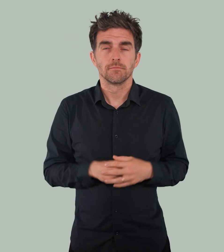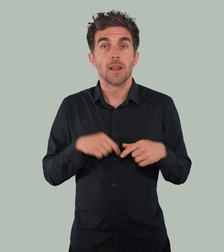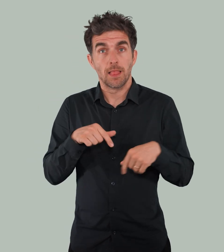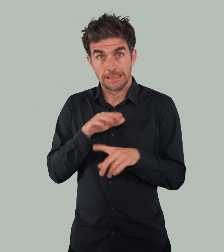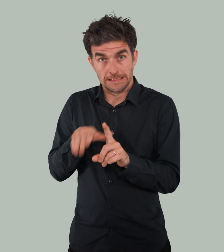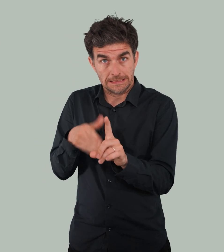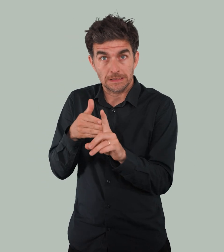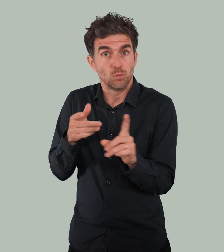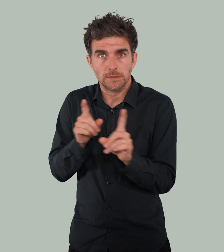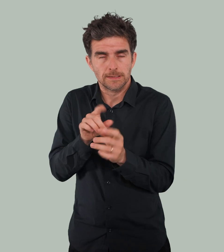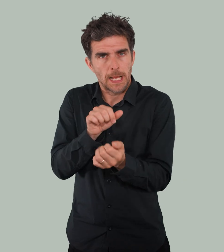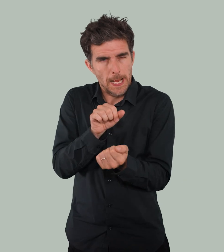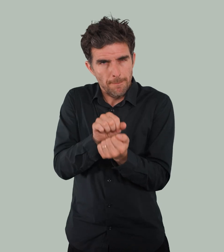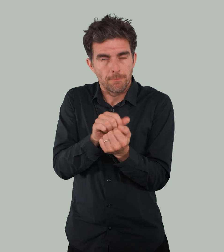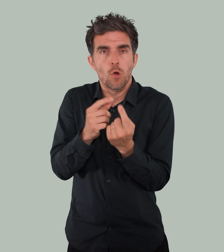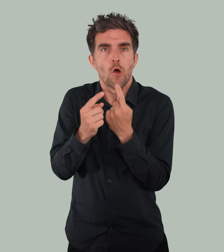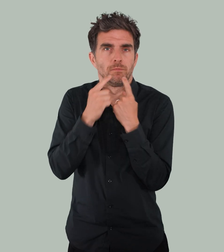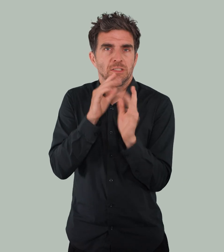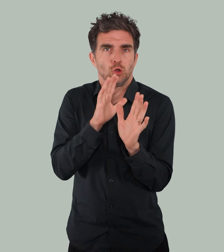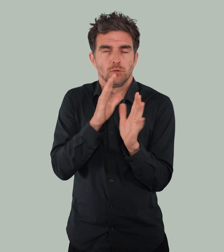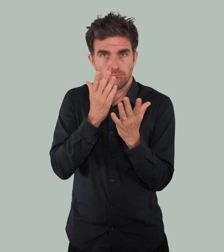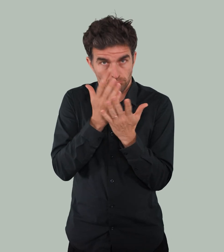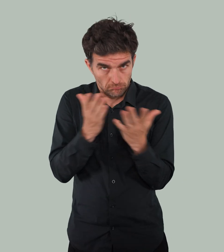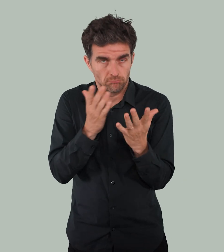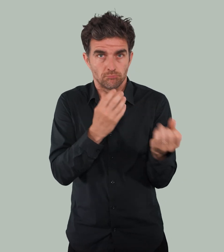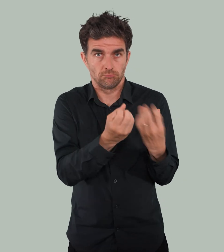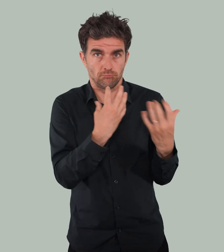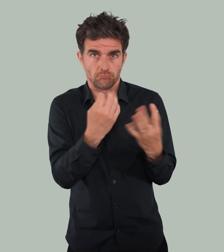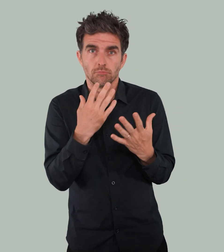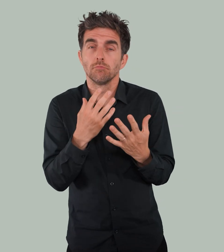This is intentional to preserve the context and integrity of responses,